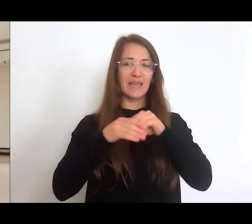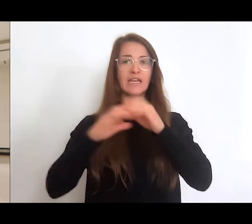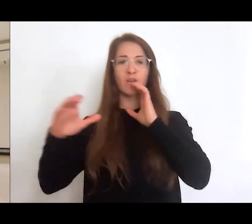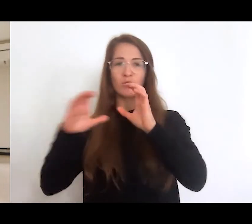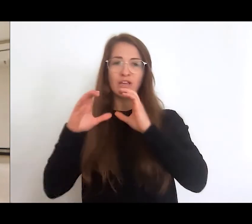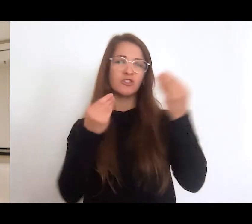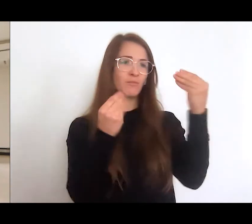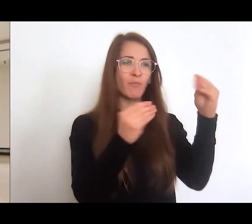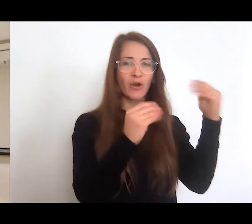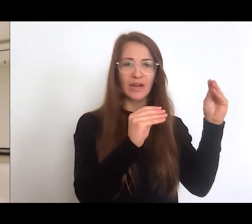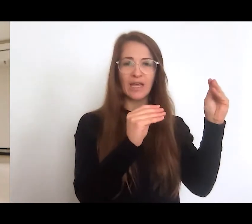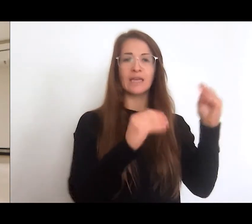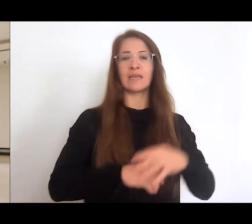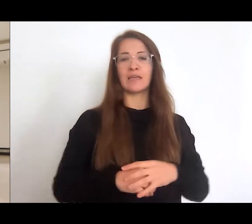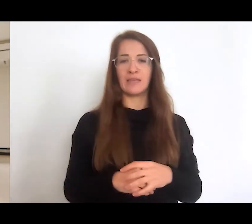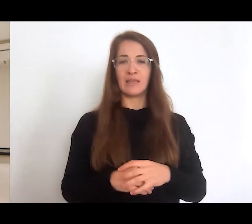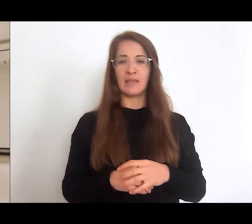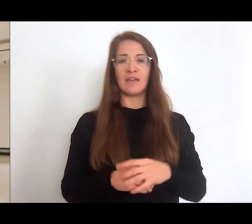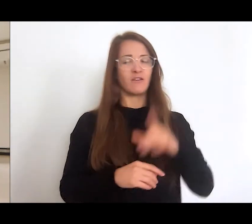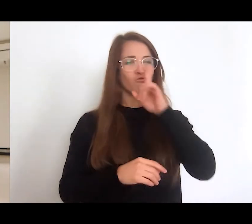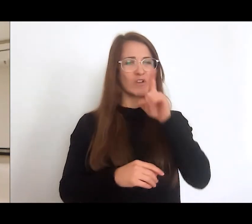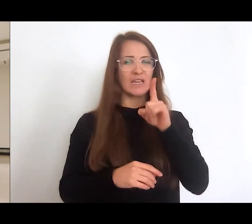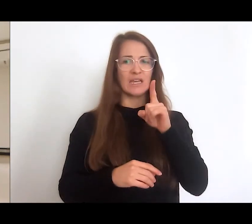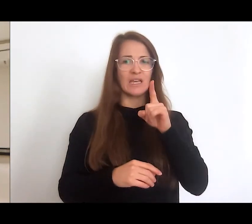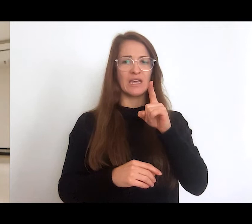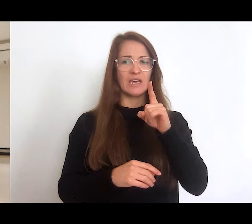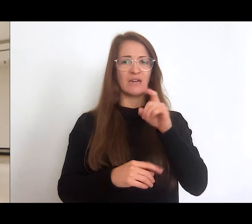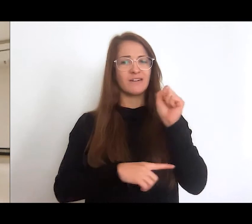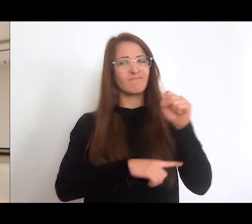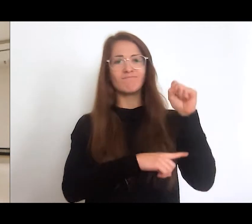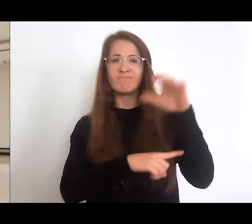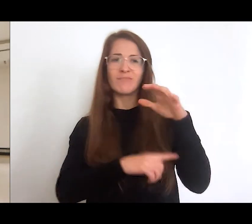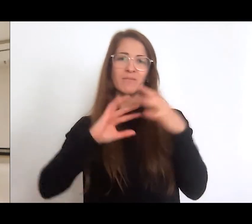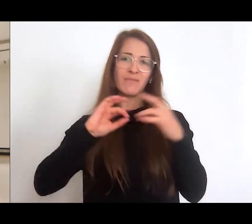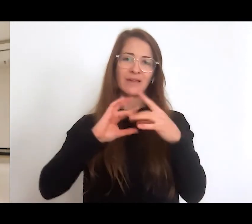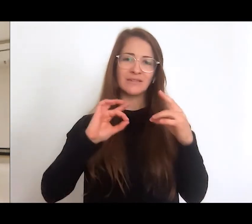WHAT I HAD LEARNED IN COMMUNICATIONS AND MARKETING AND